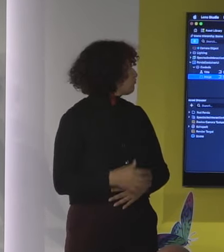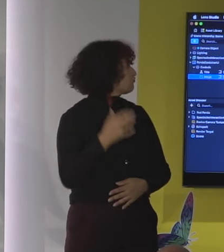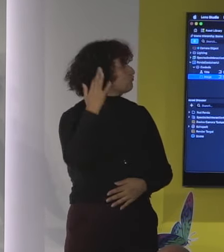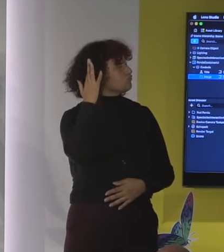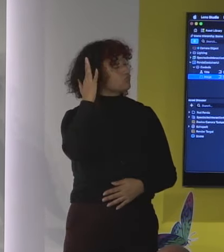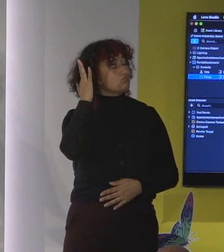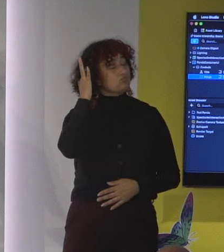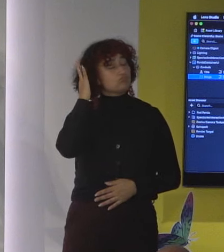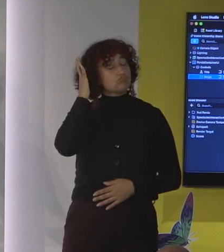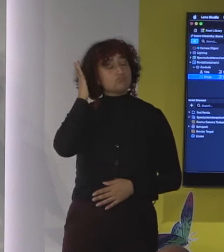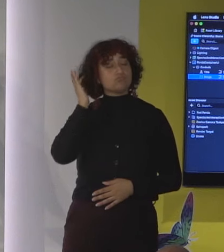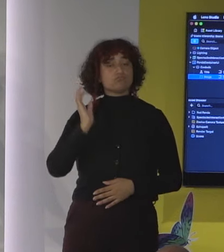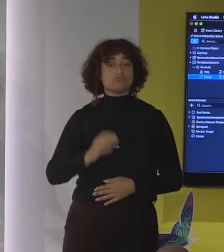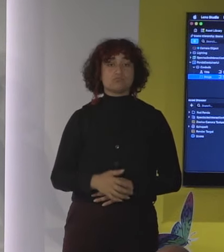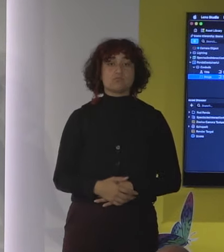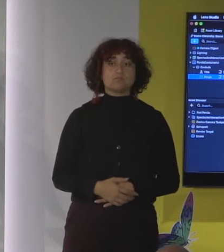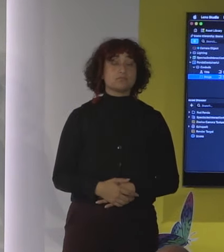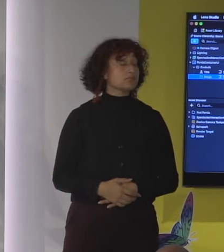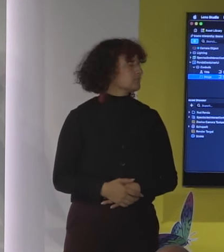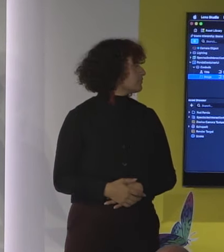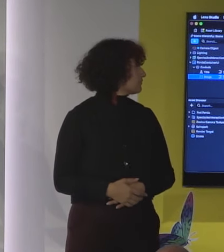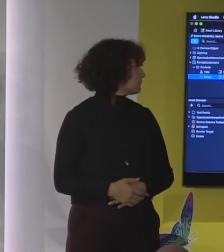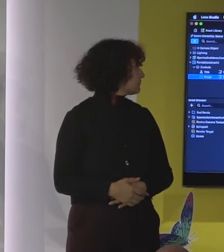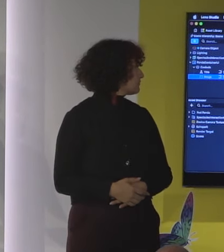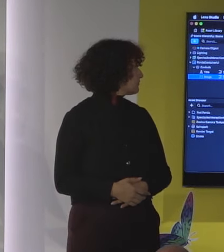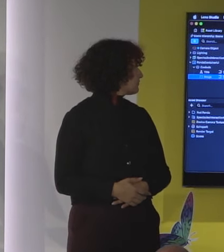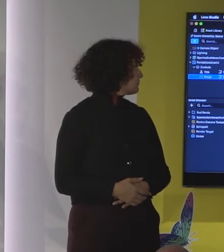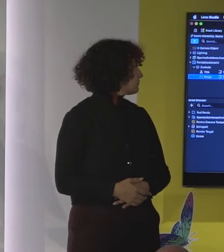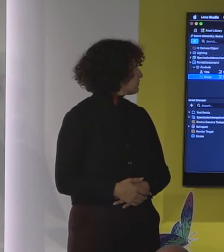So... Oh, let's click this here.